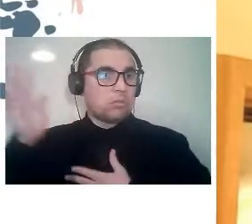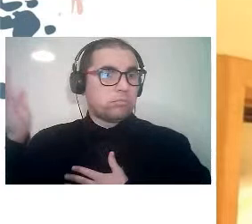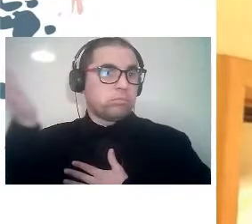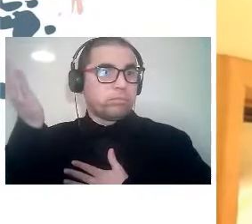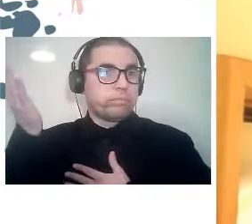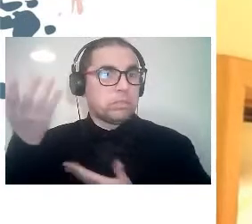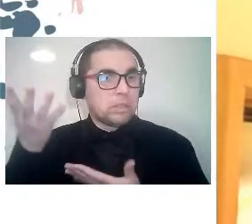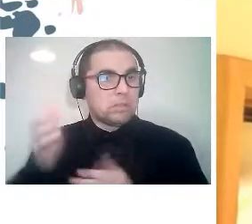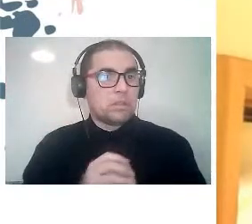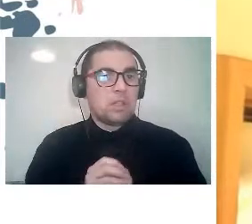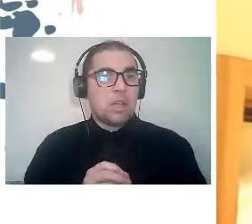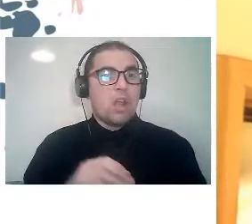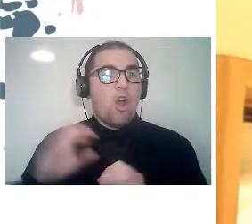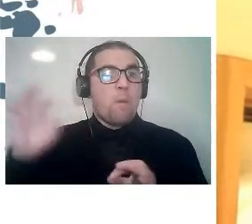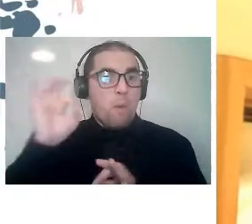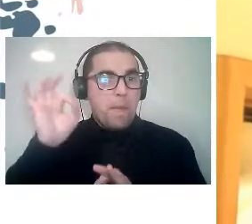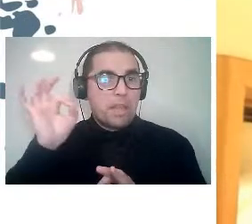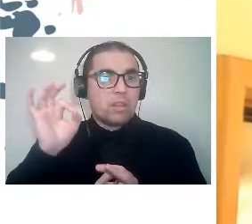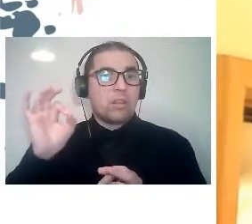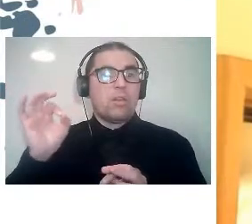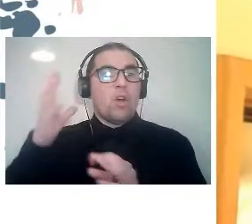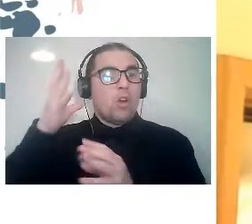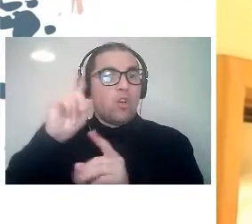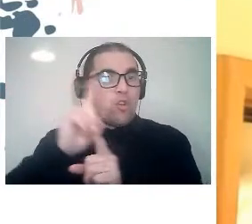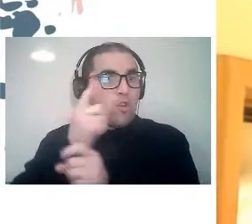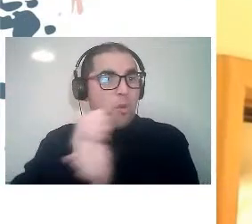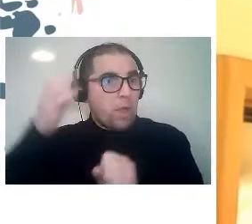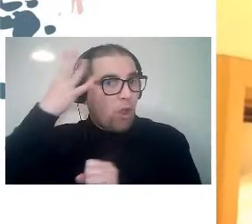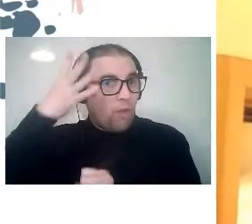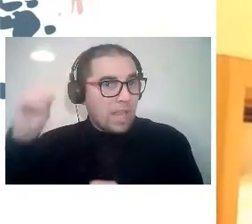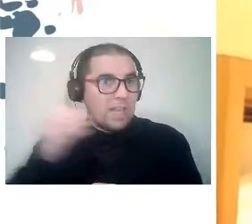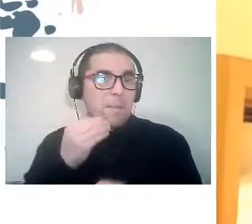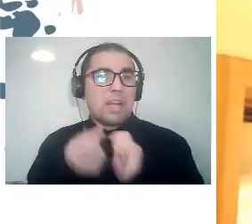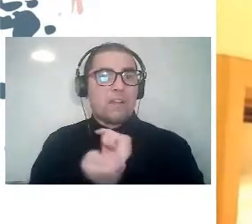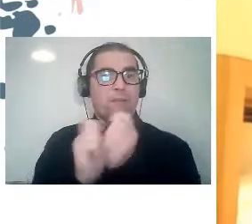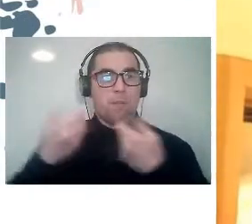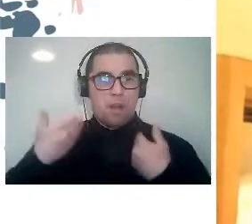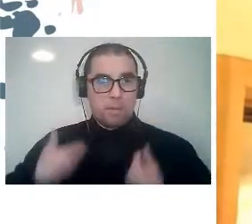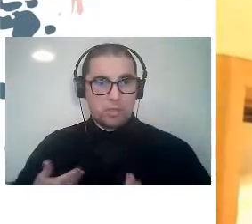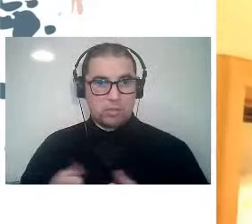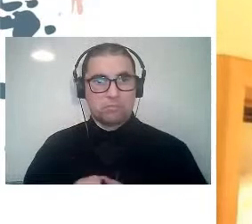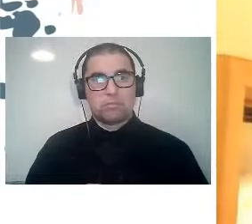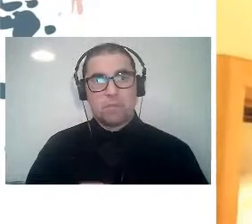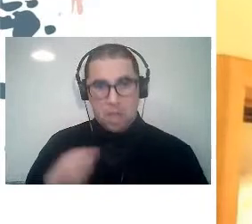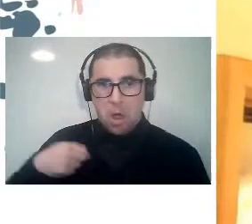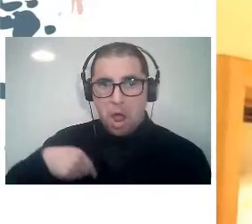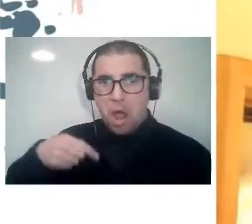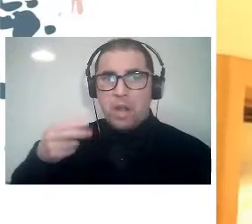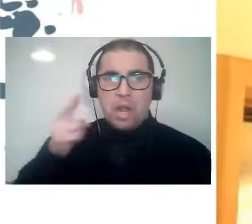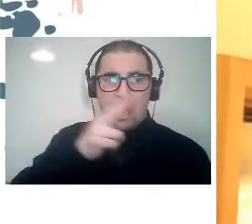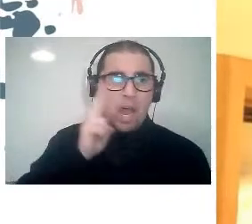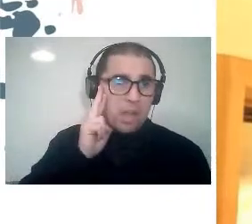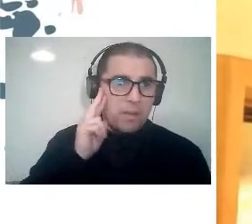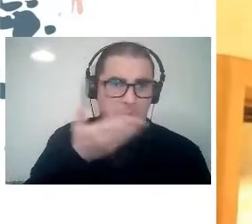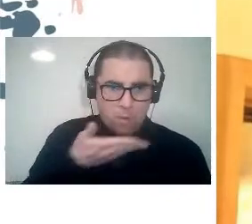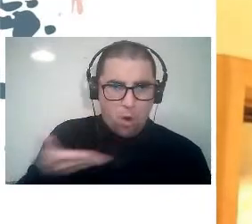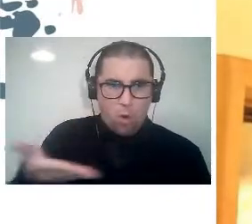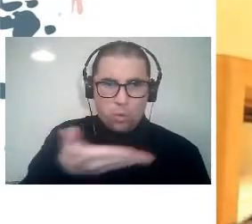and transformative event. I propose now that we see it together, so I'll be waiting for you.